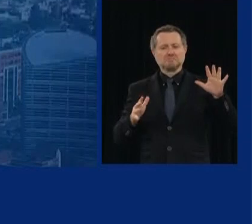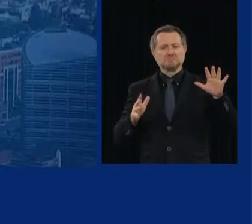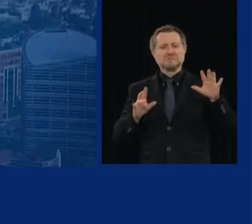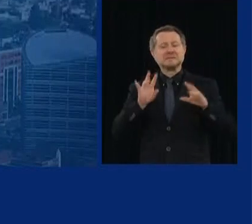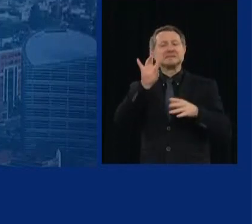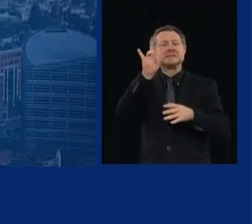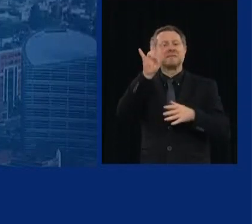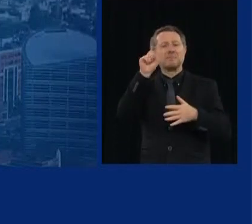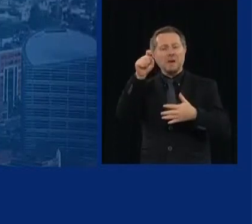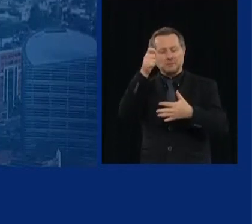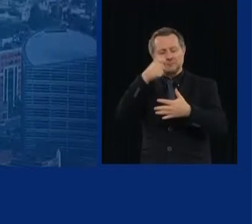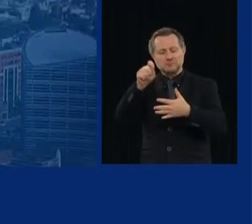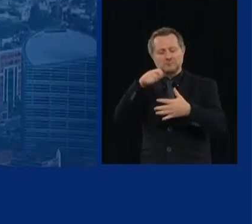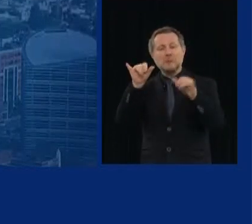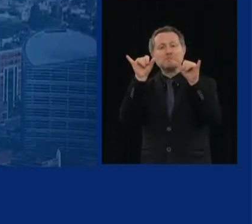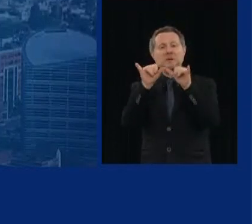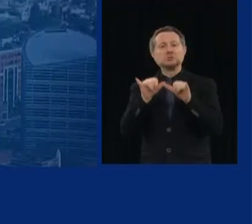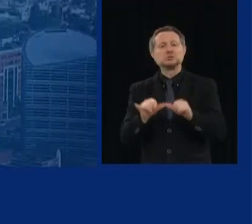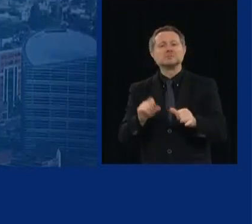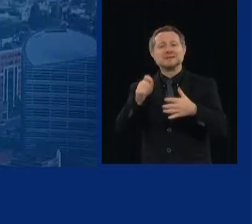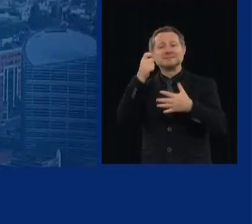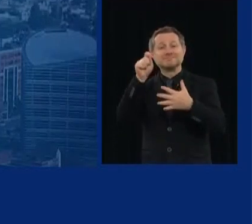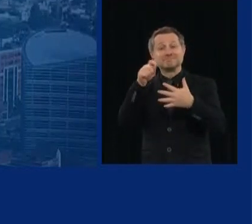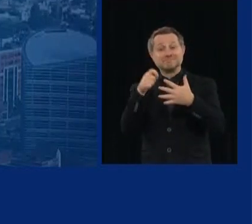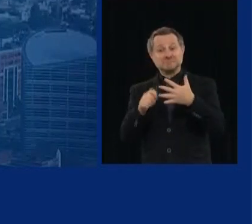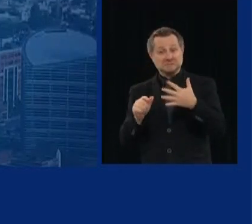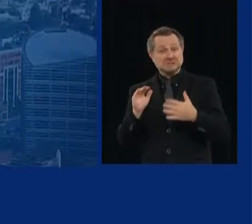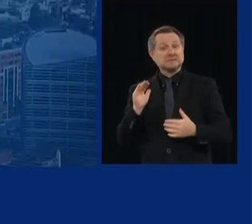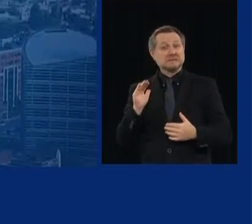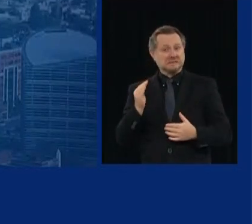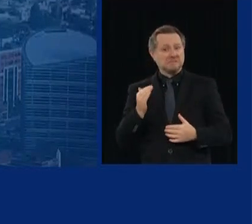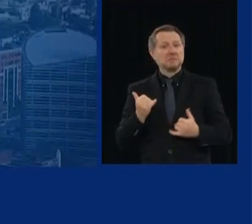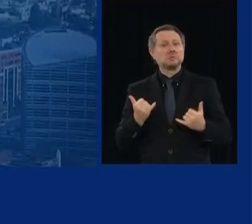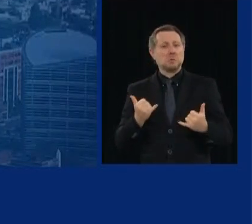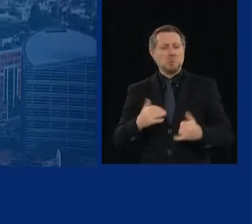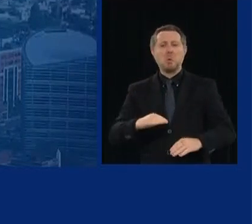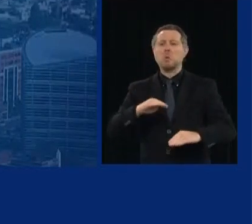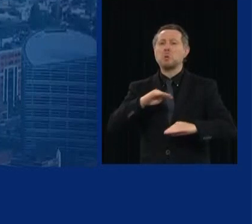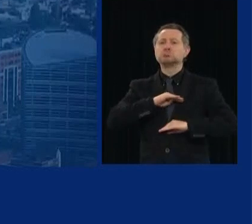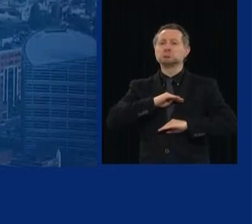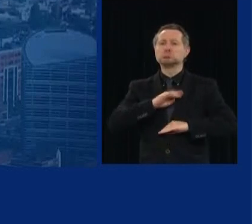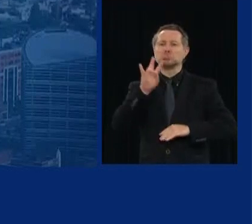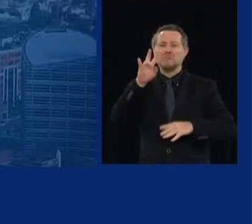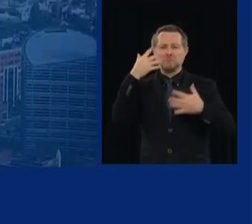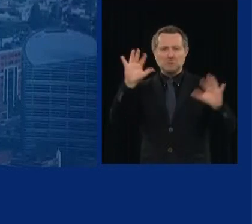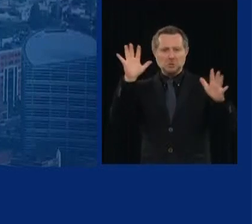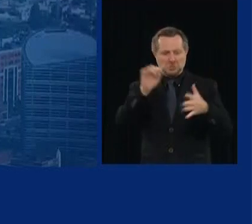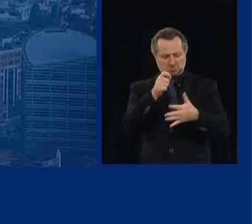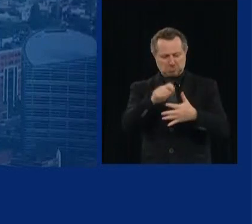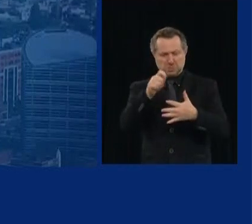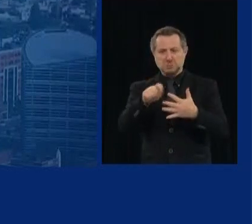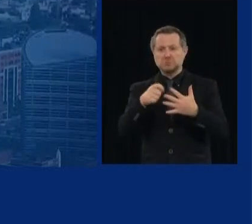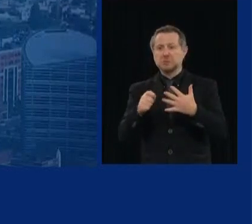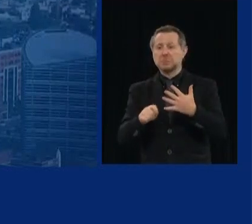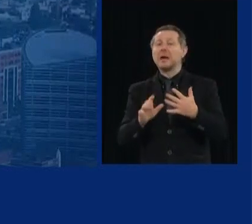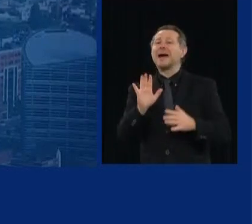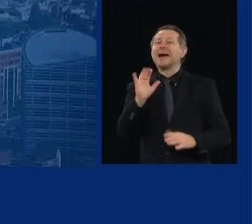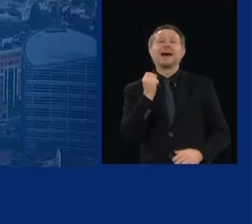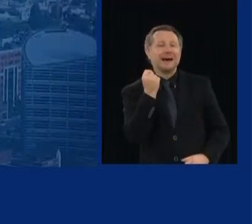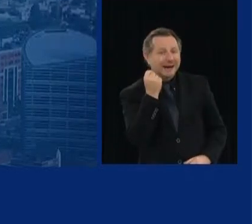AND IN WESTERN NEW YORK WHERE ON